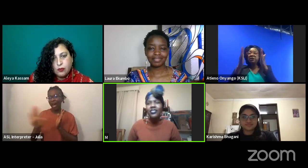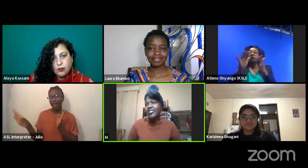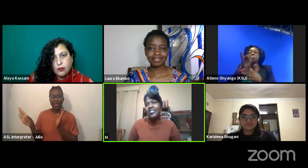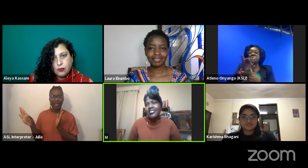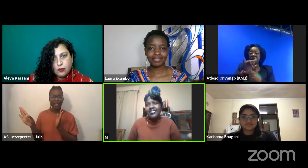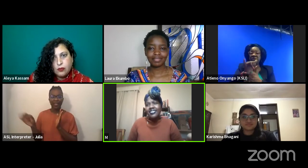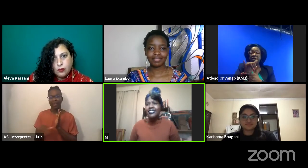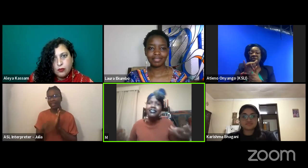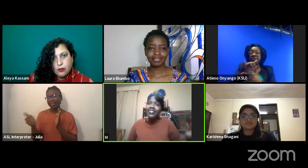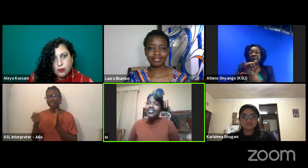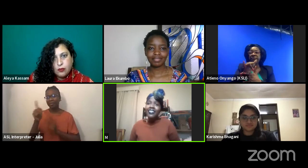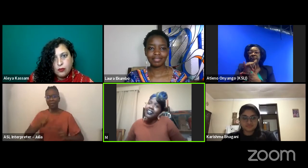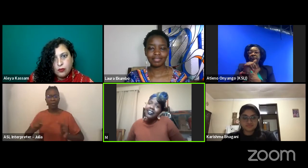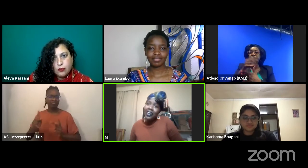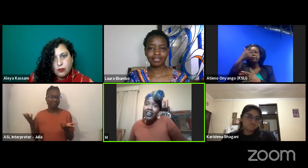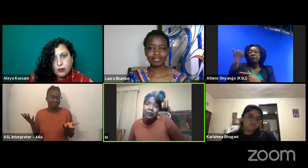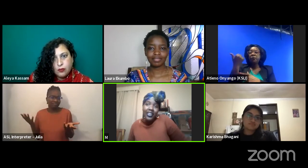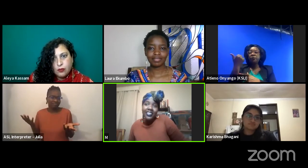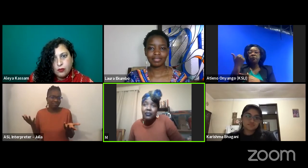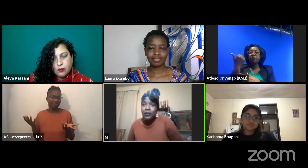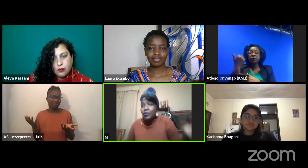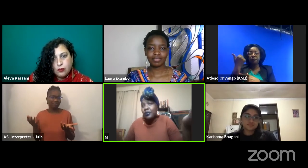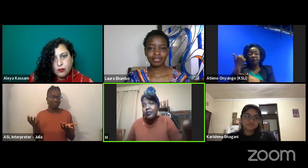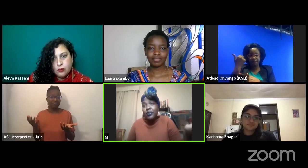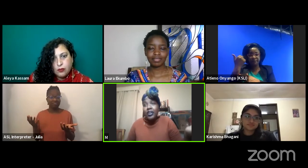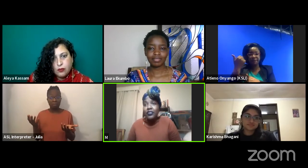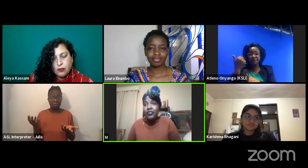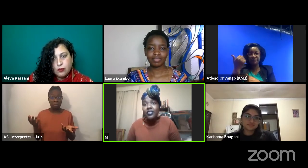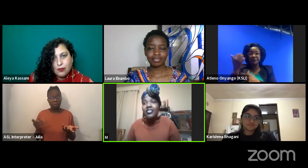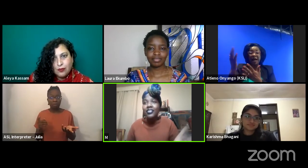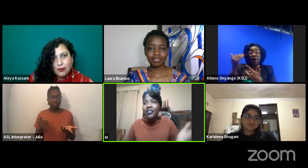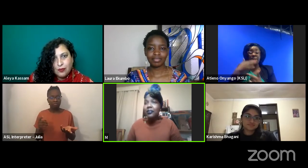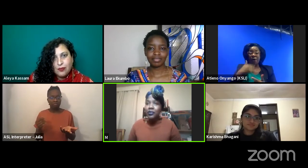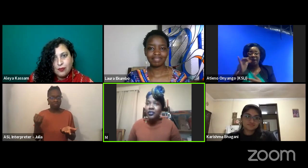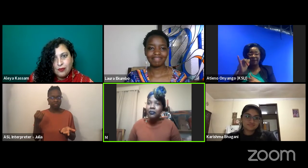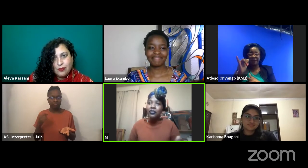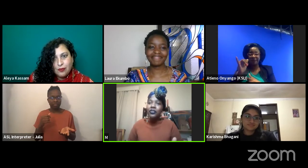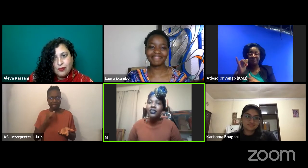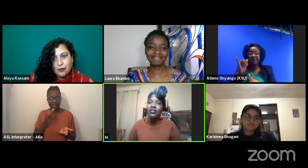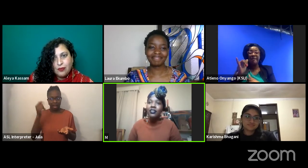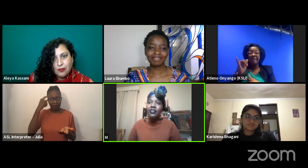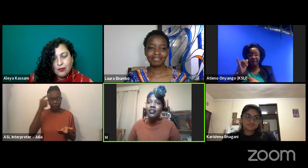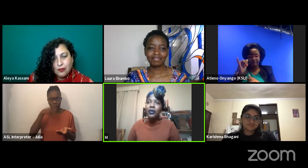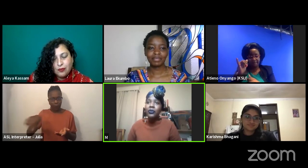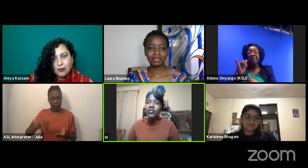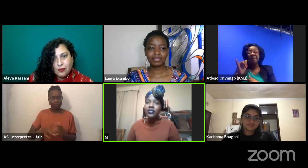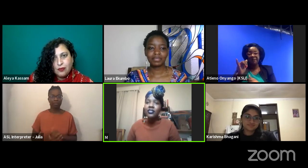'cause I hope you like it, but also okay if you don't, you're not the person I'm here for in my work.